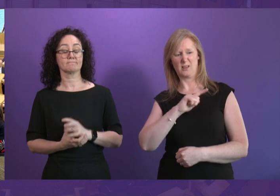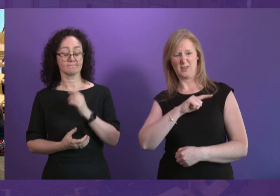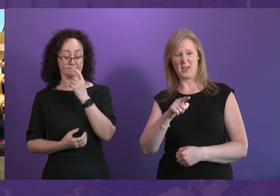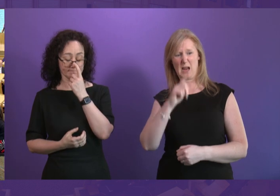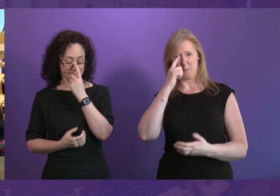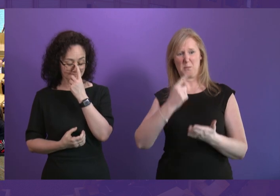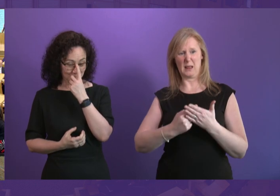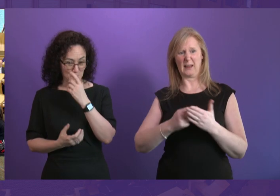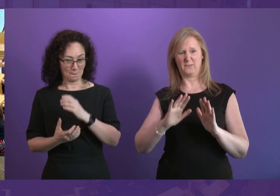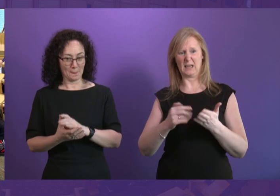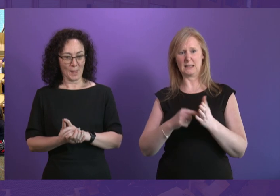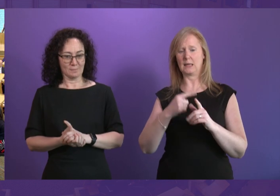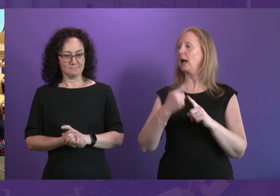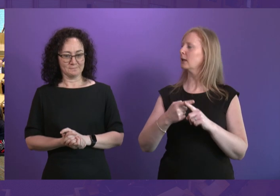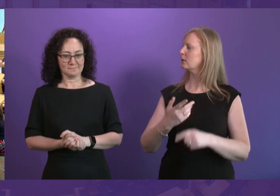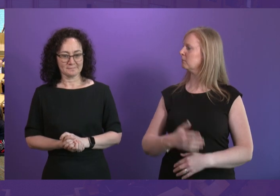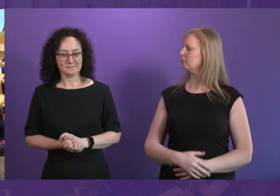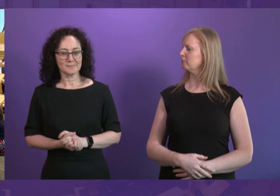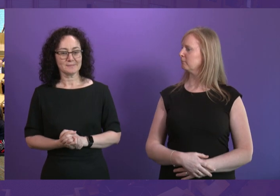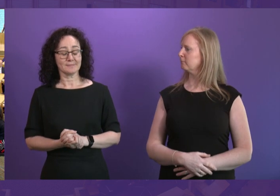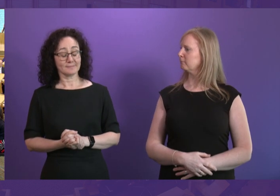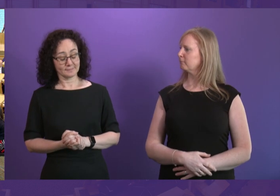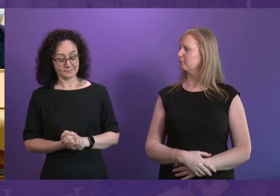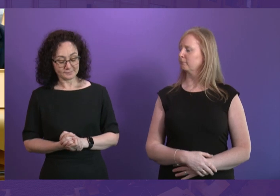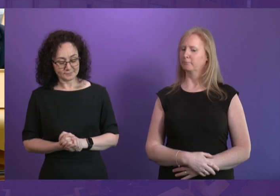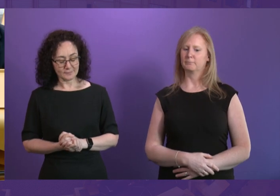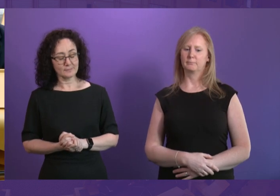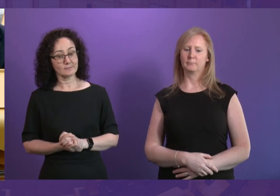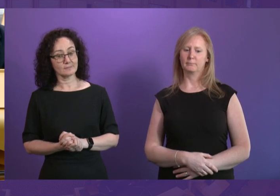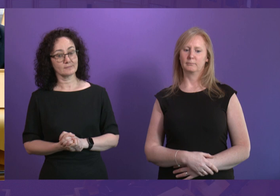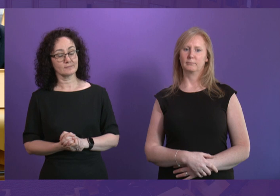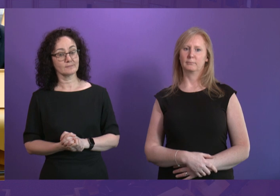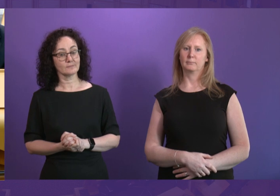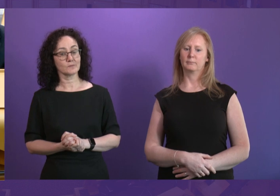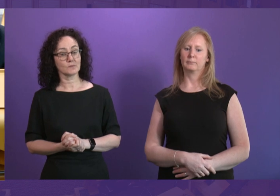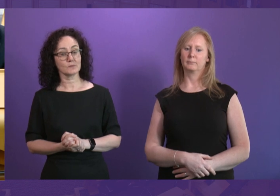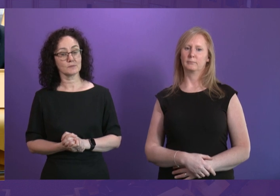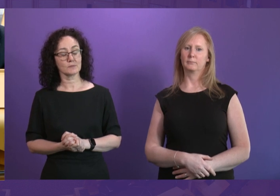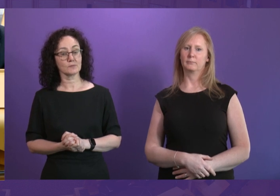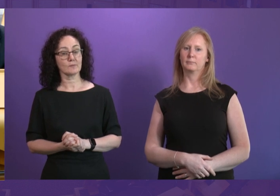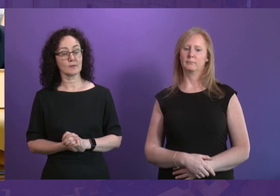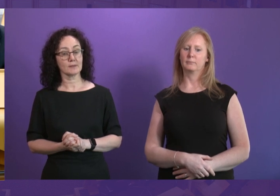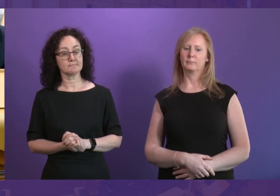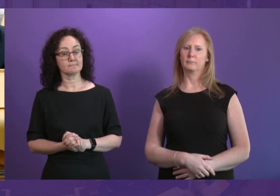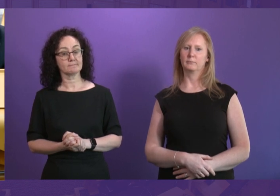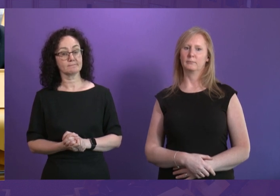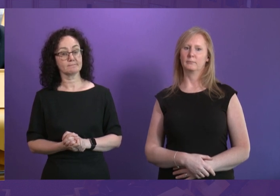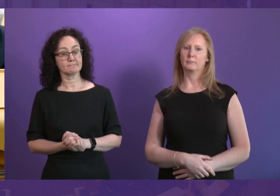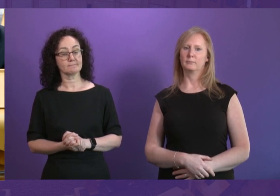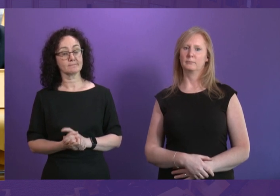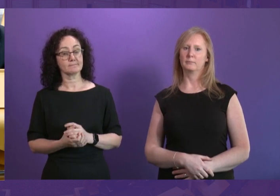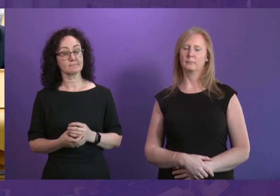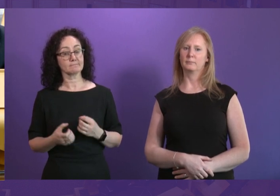The First Minister (Nicola Sturgeon): I have not seen the details of the comment,